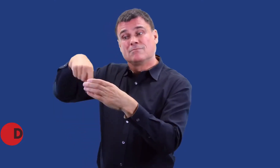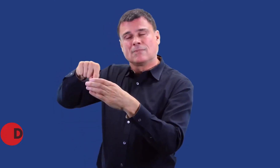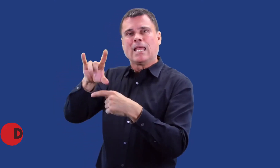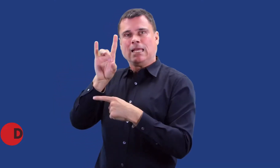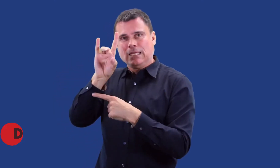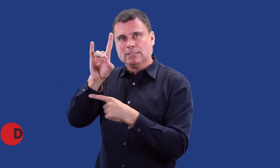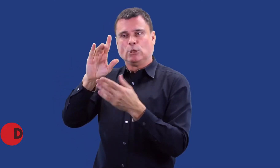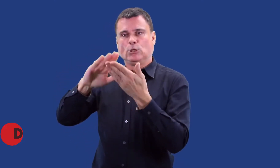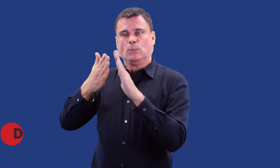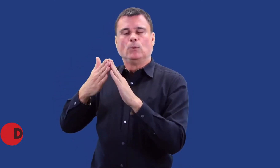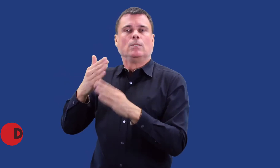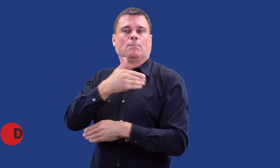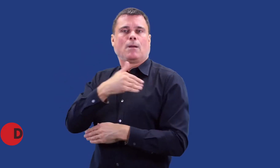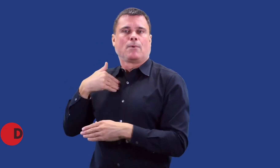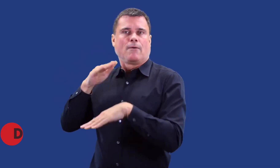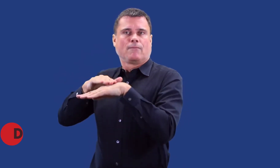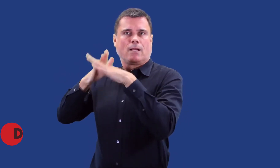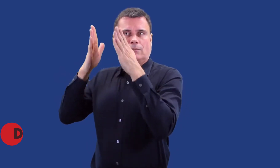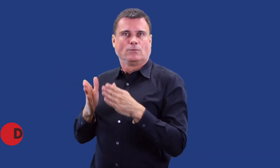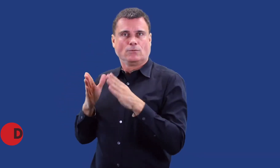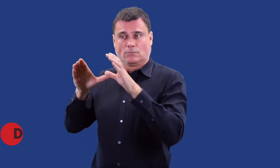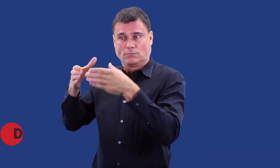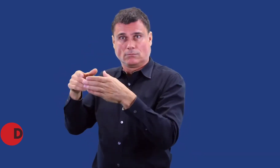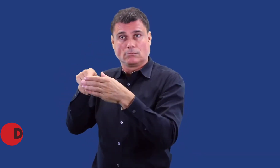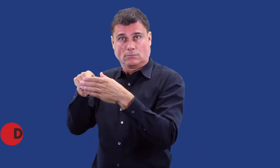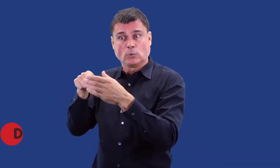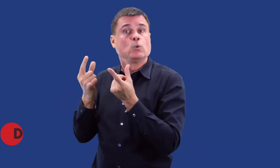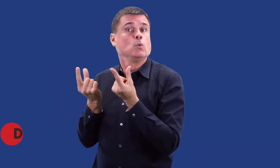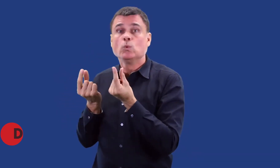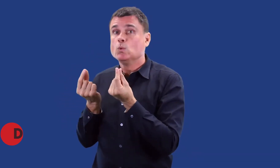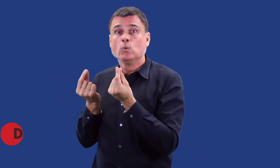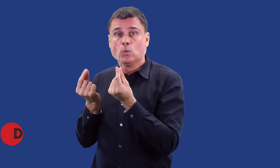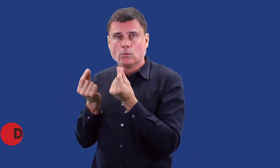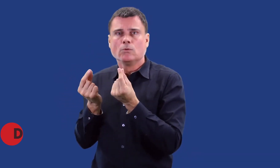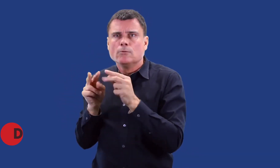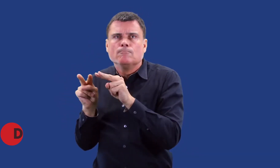The 8 community advisory members are responsible